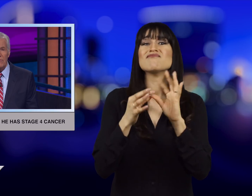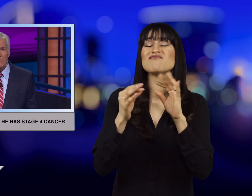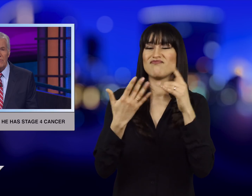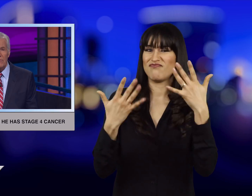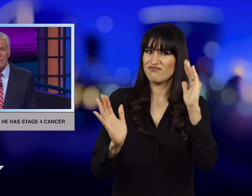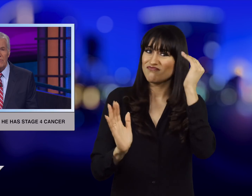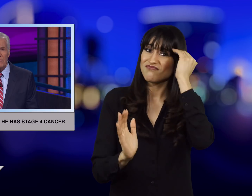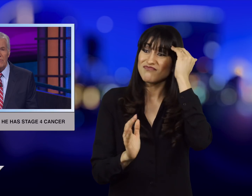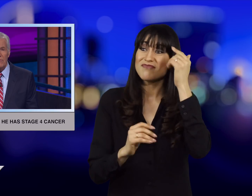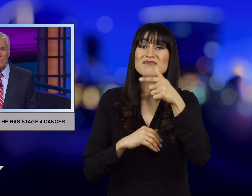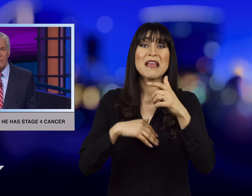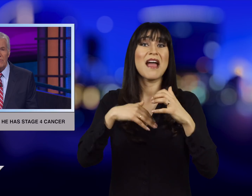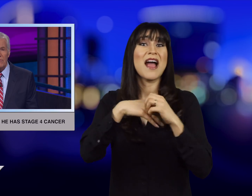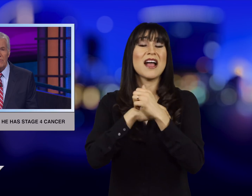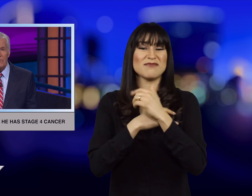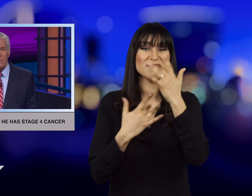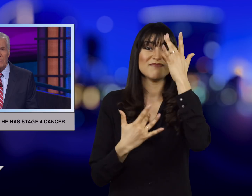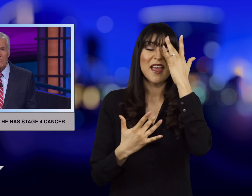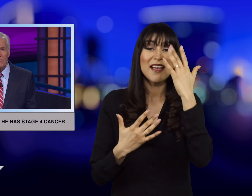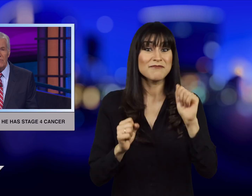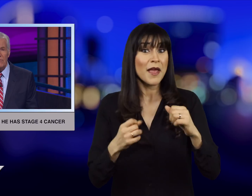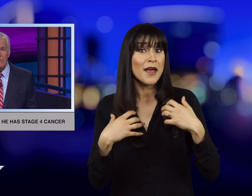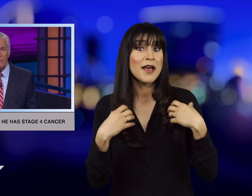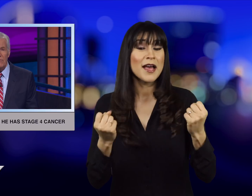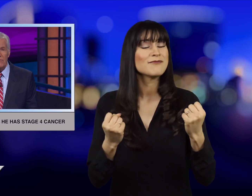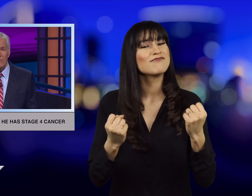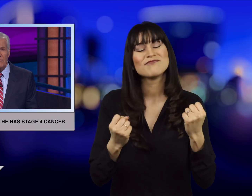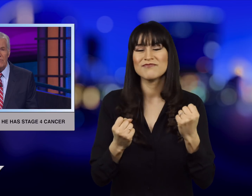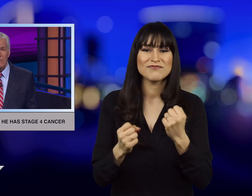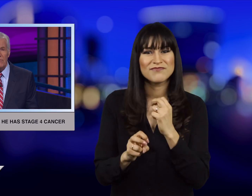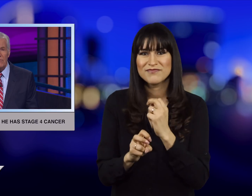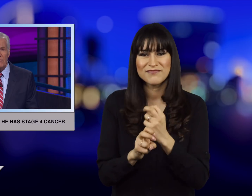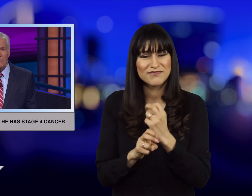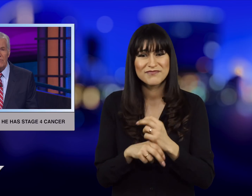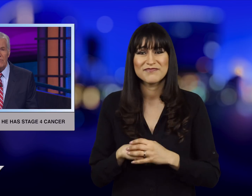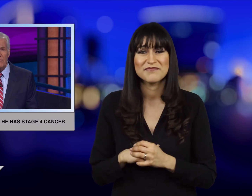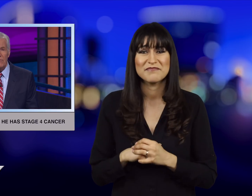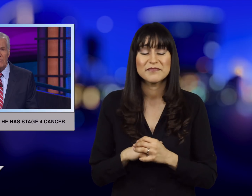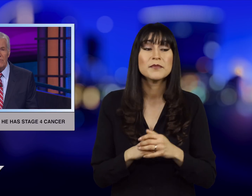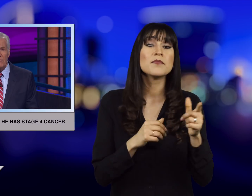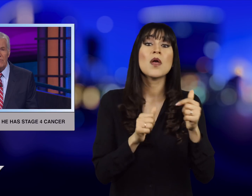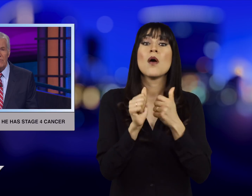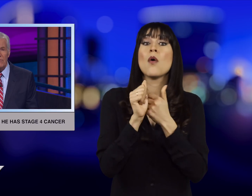Trebek says he is aware the prognosis for Stage 4 pancreatic cancer is not good.